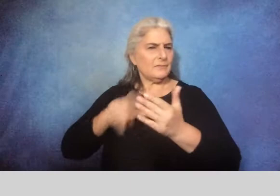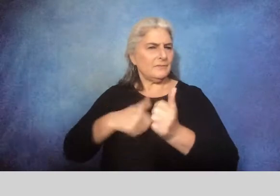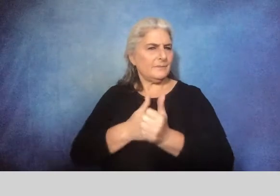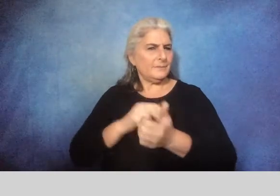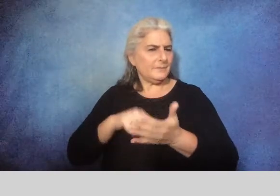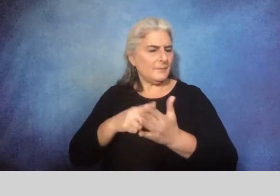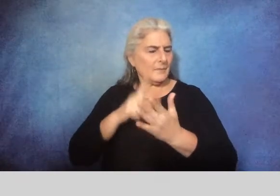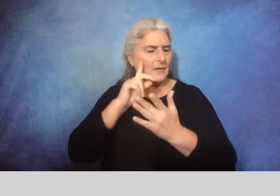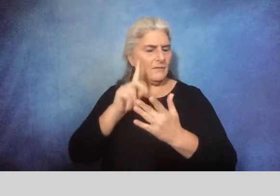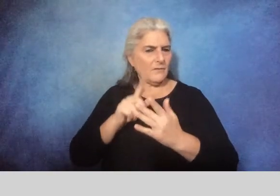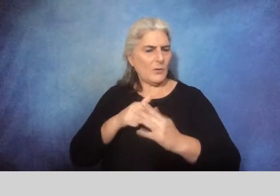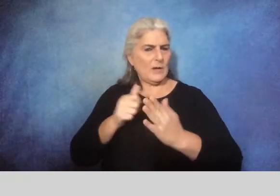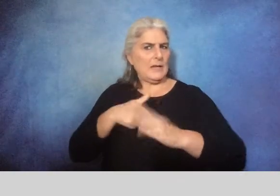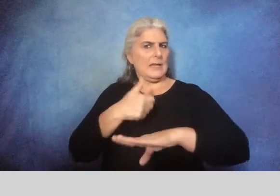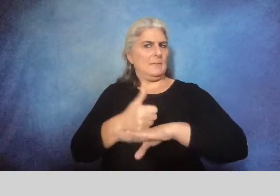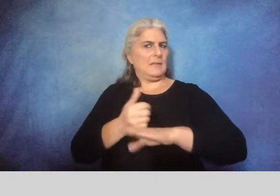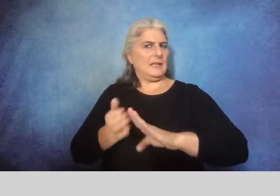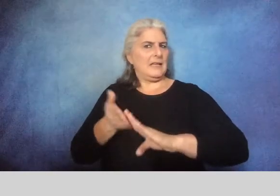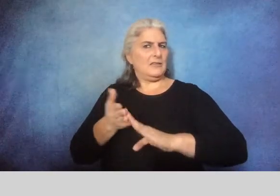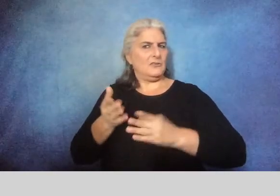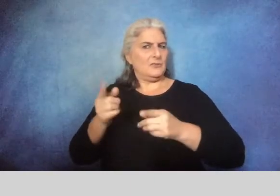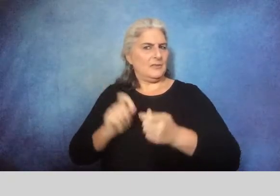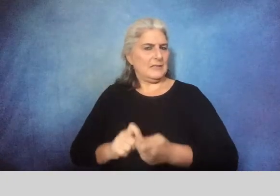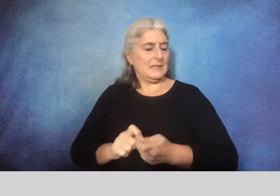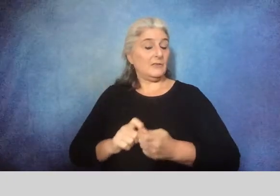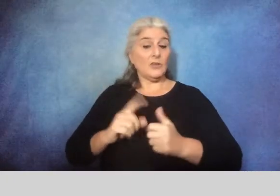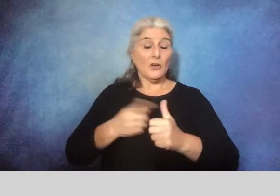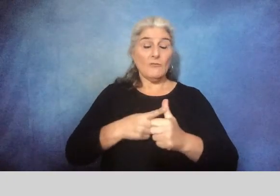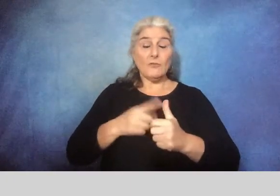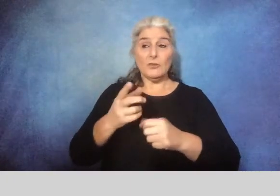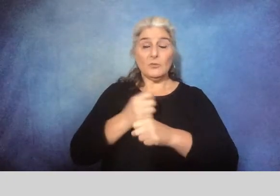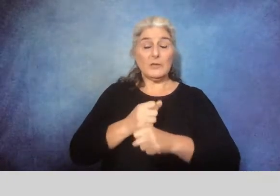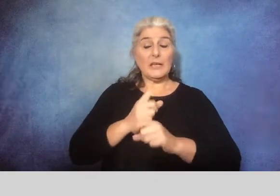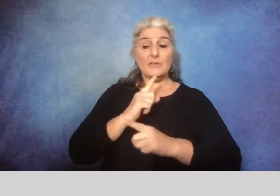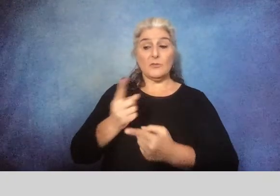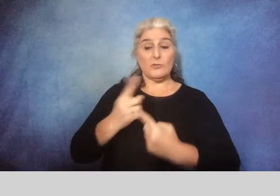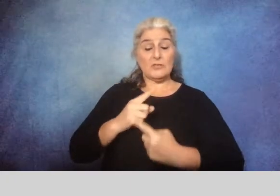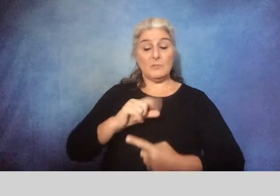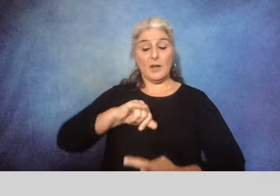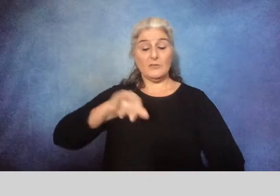First, what we do is like we get the response, JSON and we got the data.